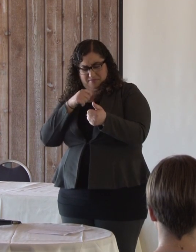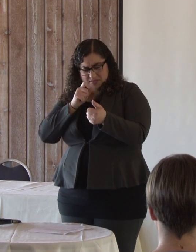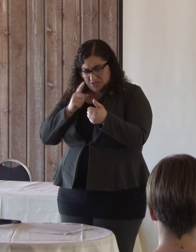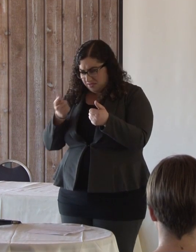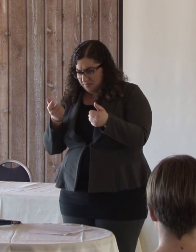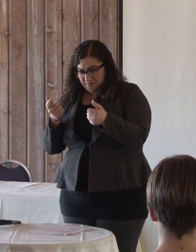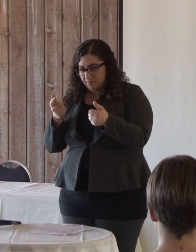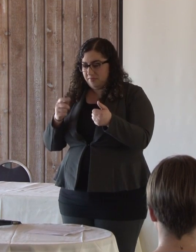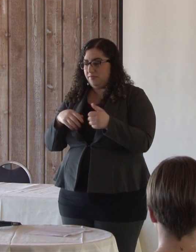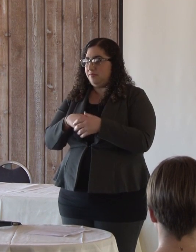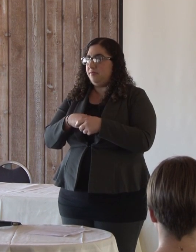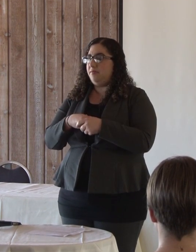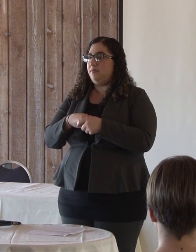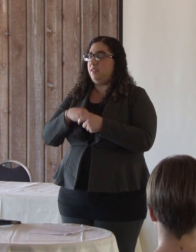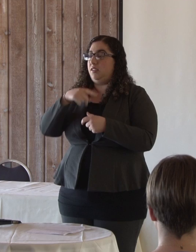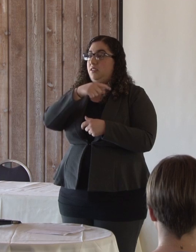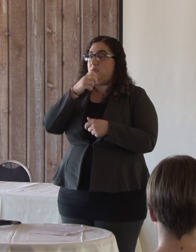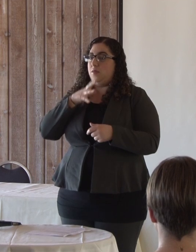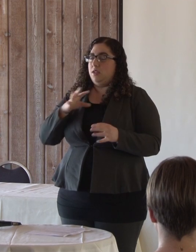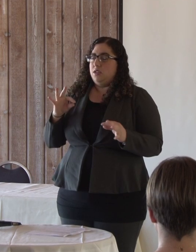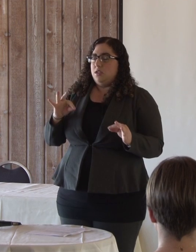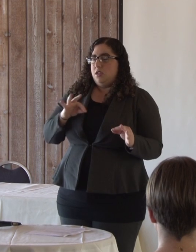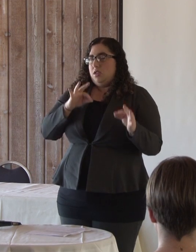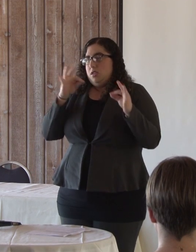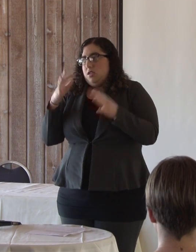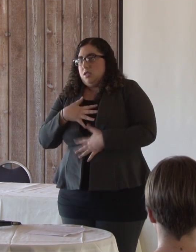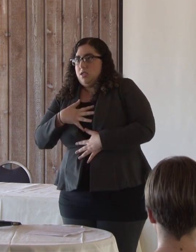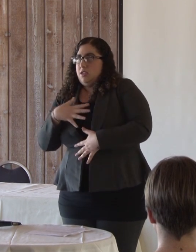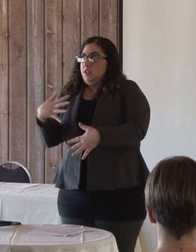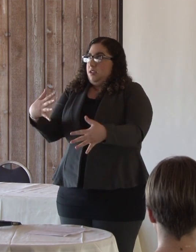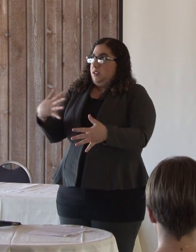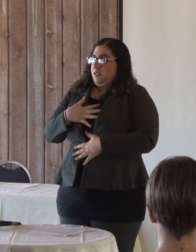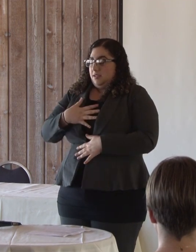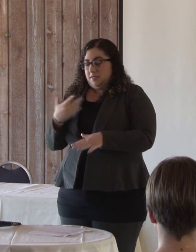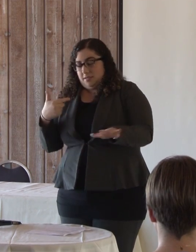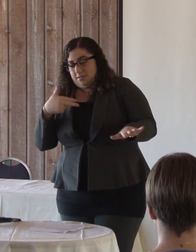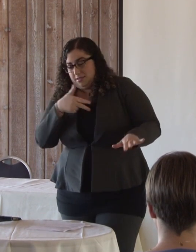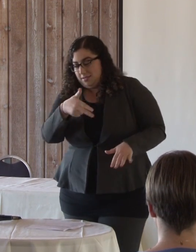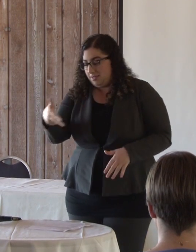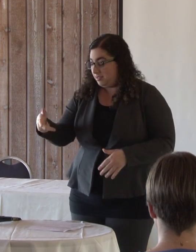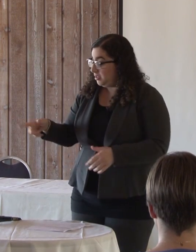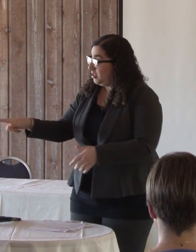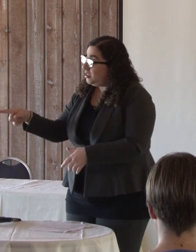and feel very alone. She gave me this button and I wasn't sure what to do with it. And the women